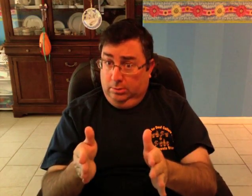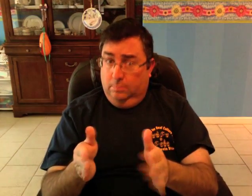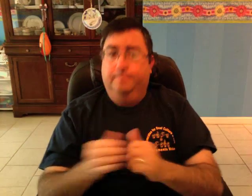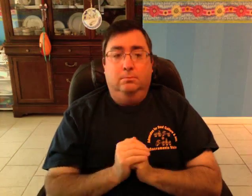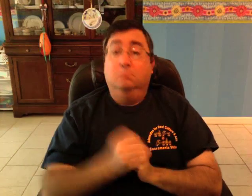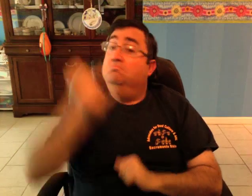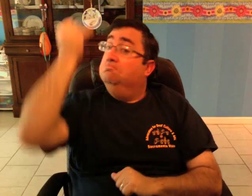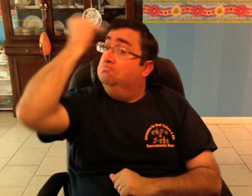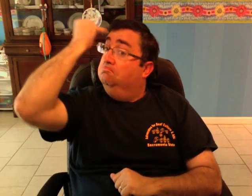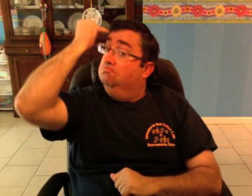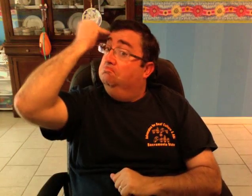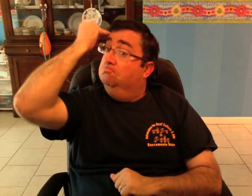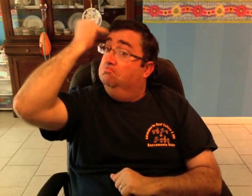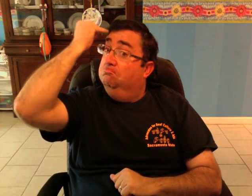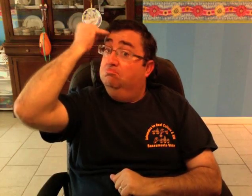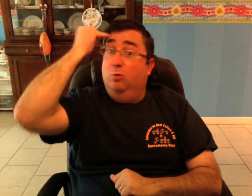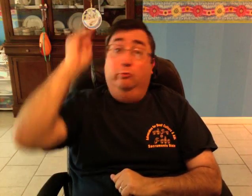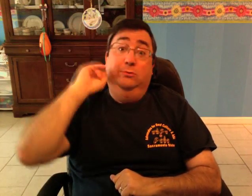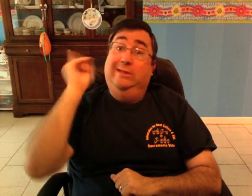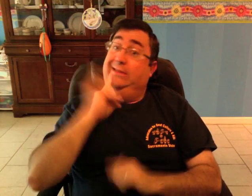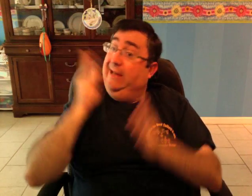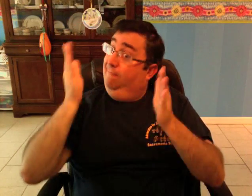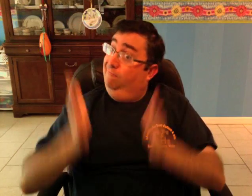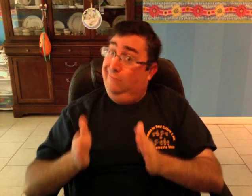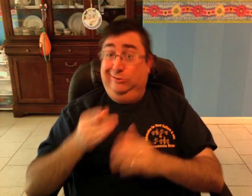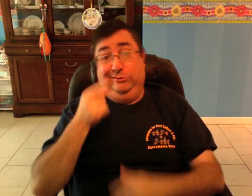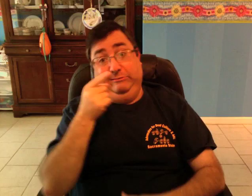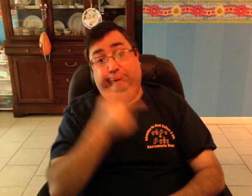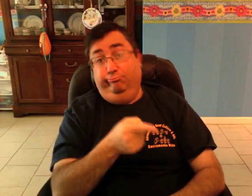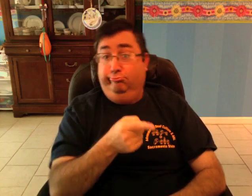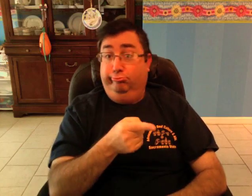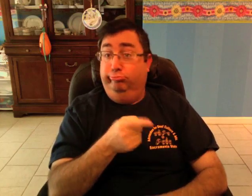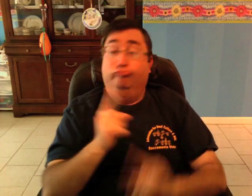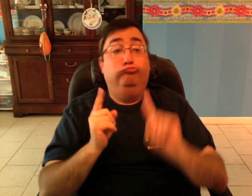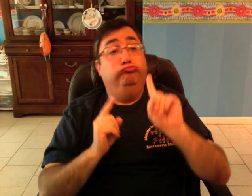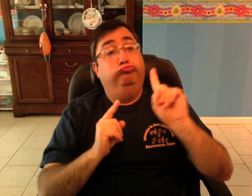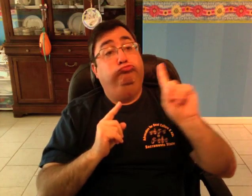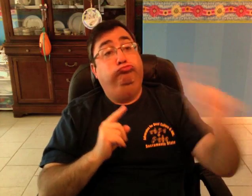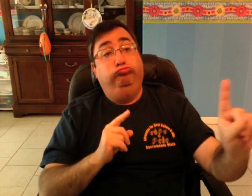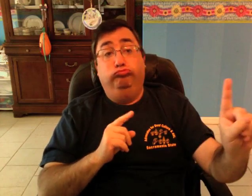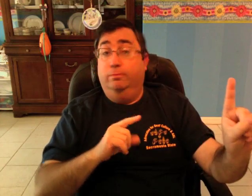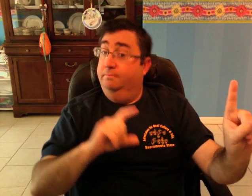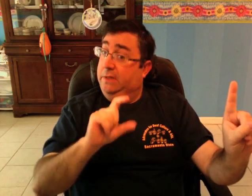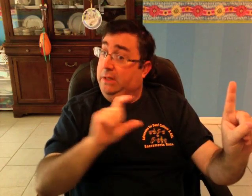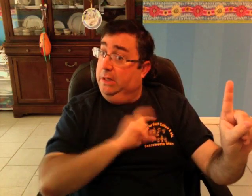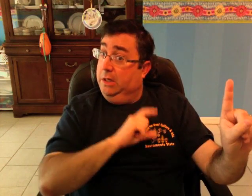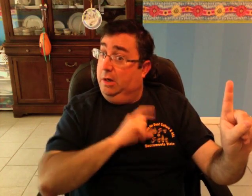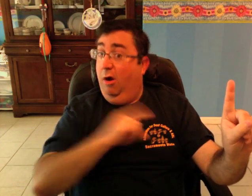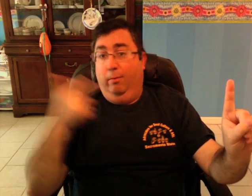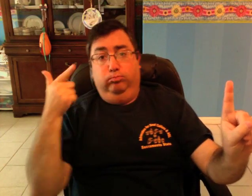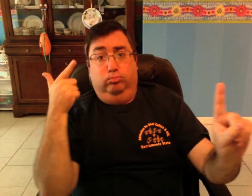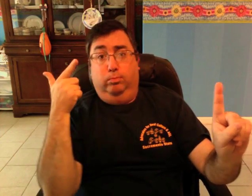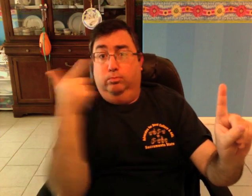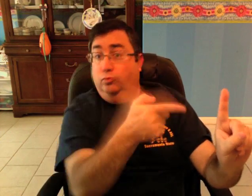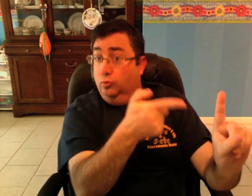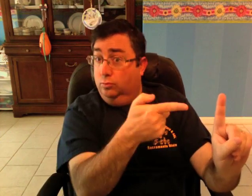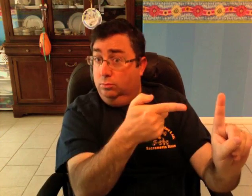Suppose a Deaf person is walking along and a cop shoots him.